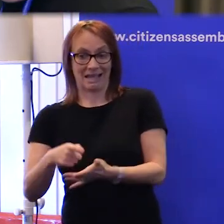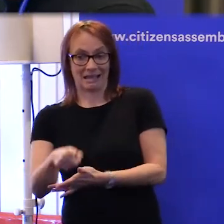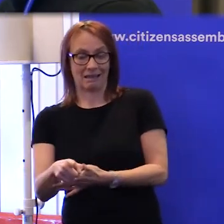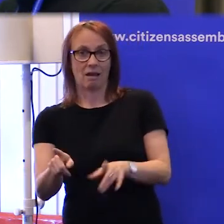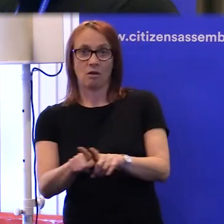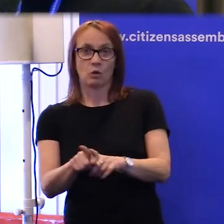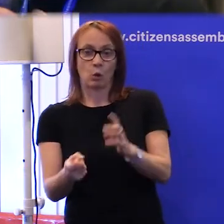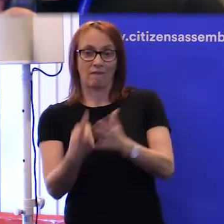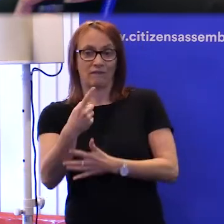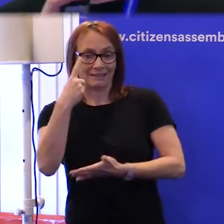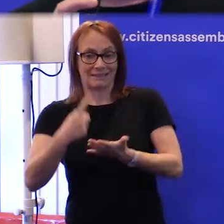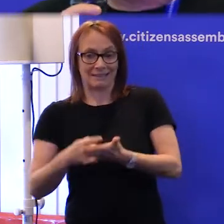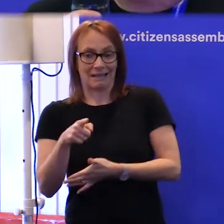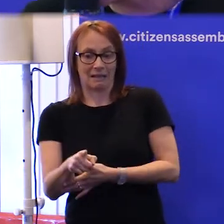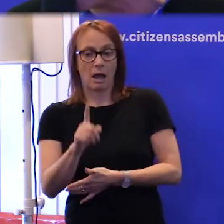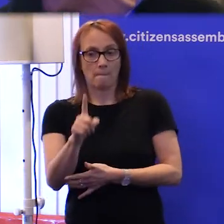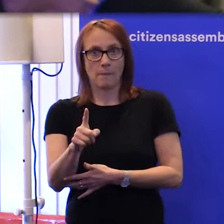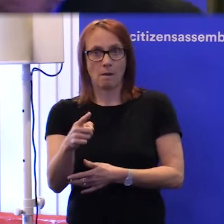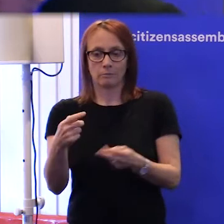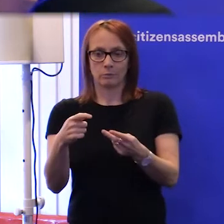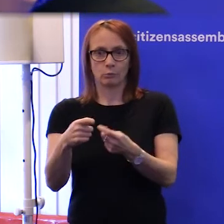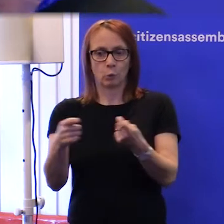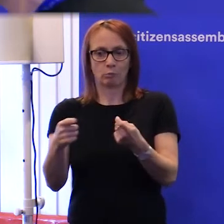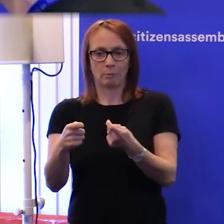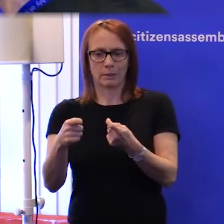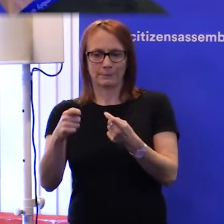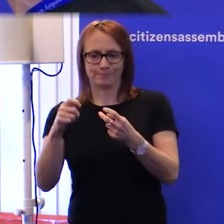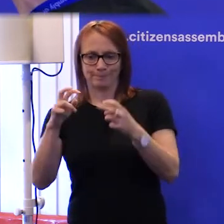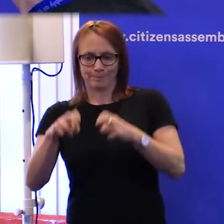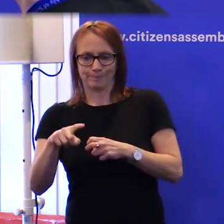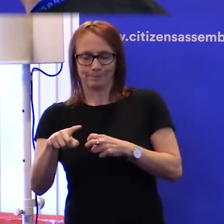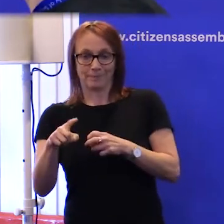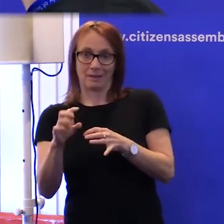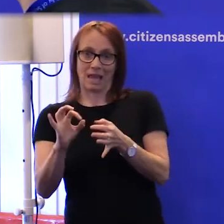but that interpretation is always there and more and more we're trying to